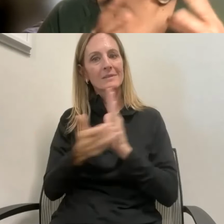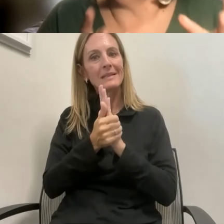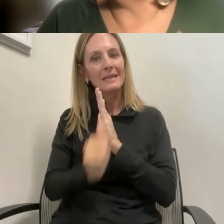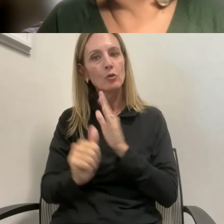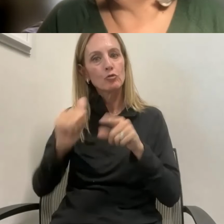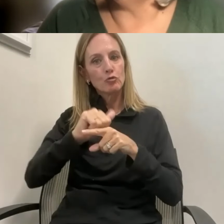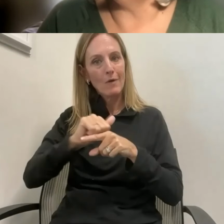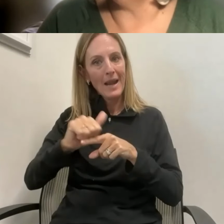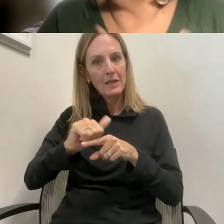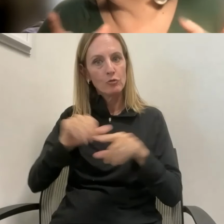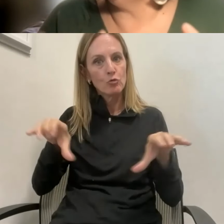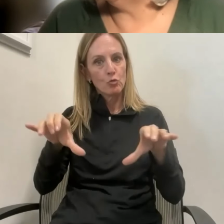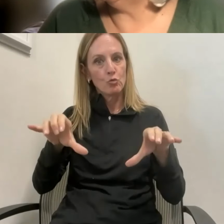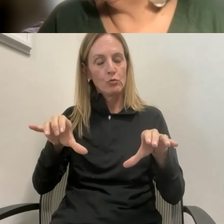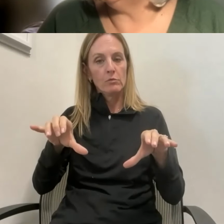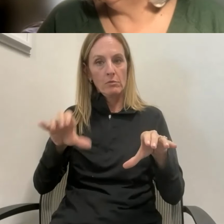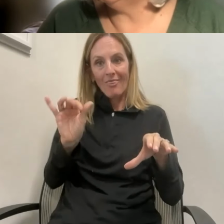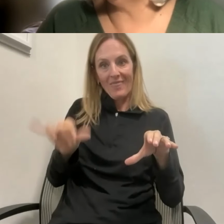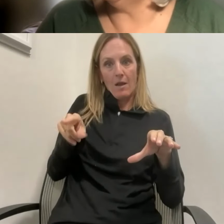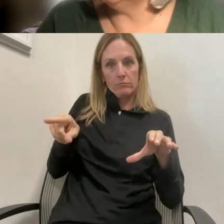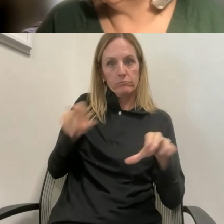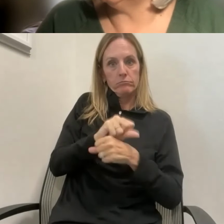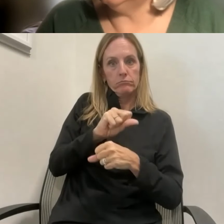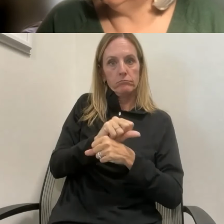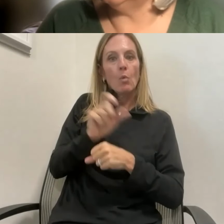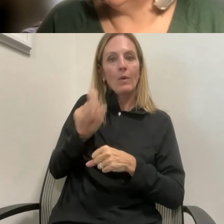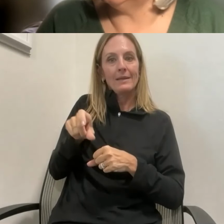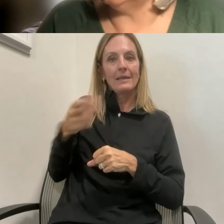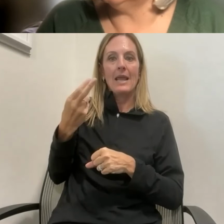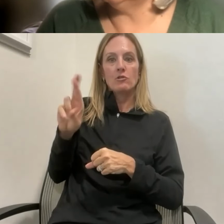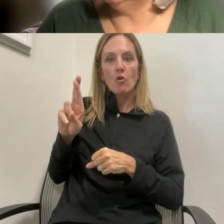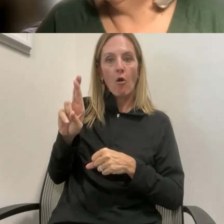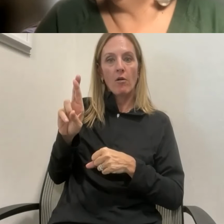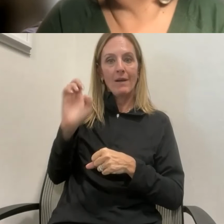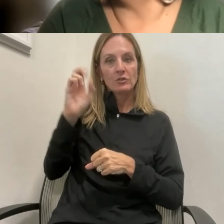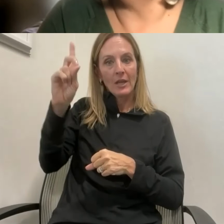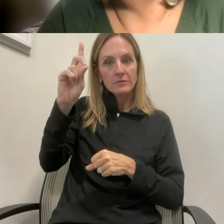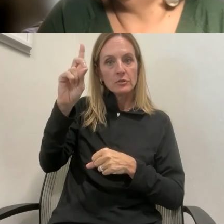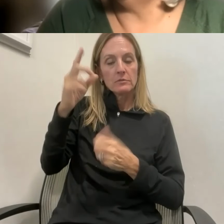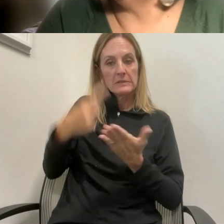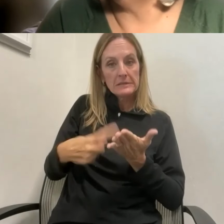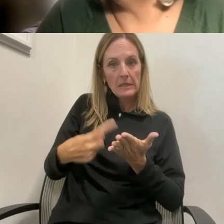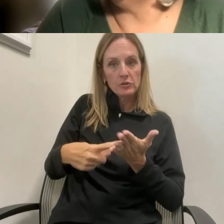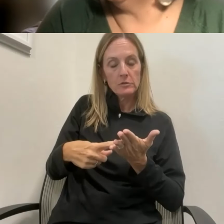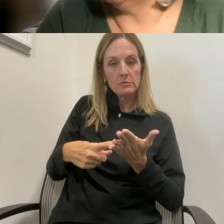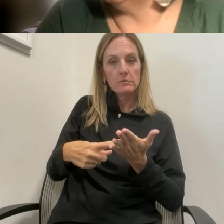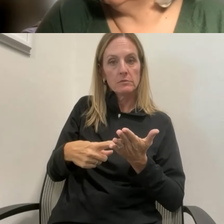HR or the education discussion or dialogue around that. Every, recognizing the gifts